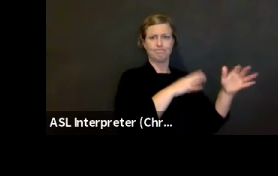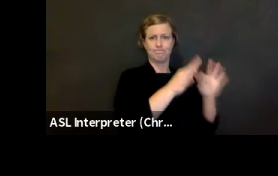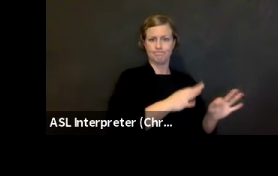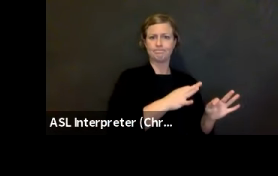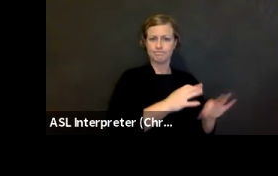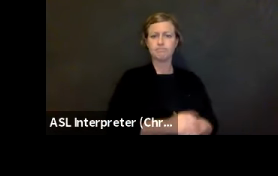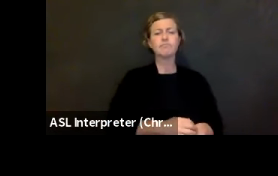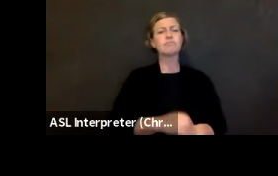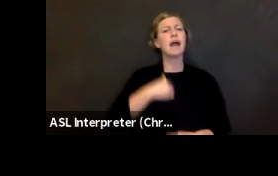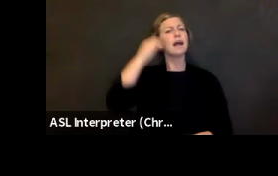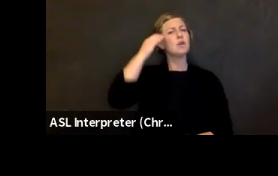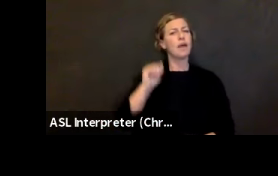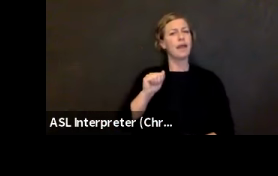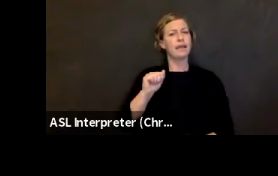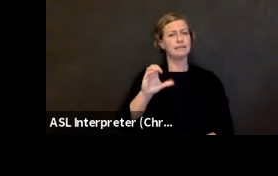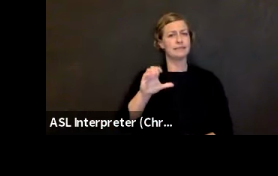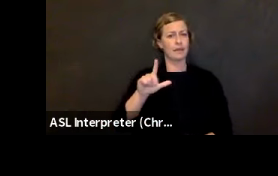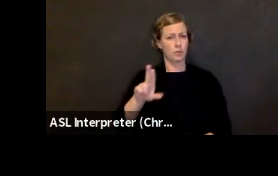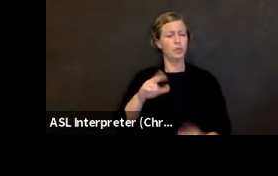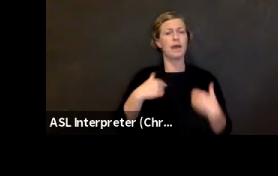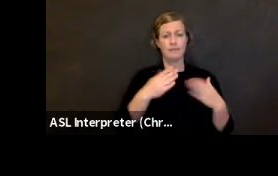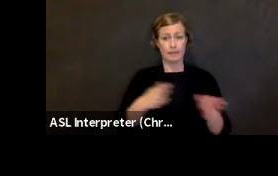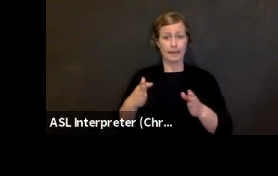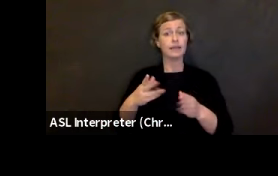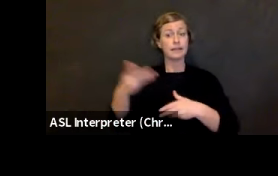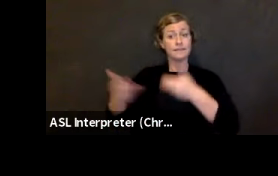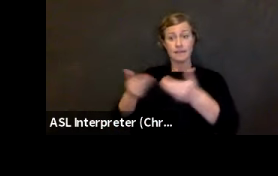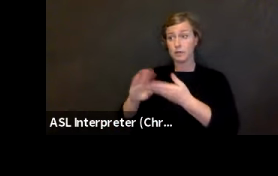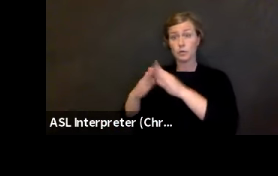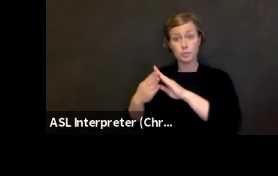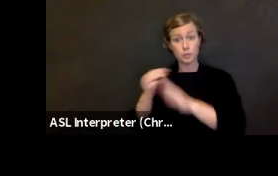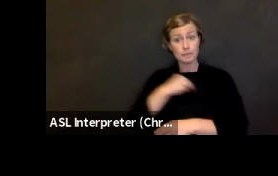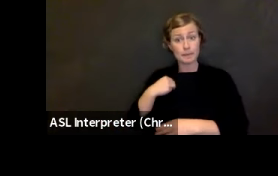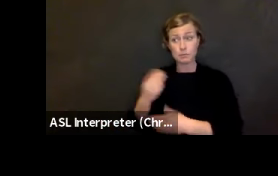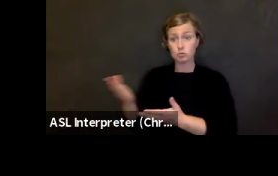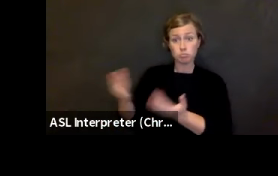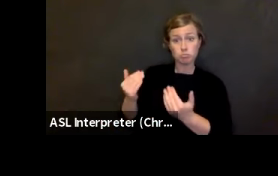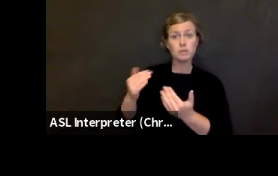messages we want to convey. So I know that Oregon